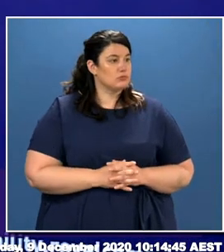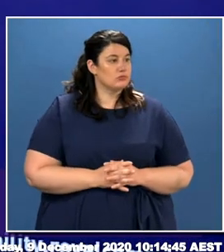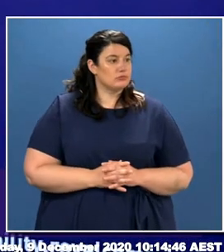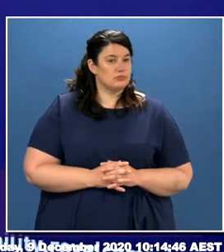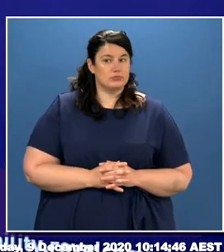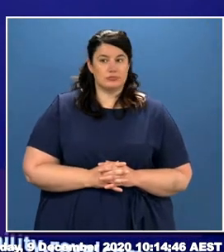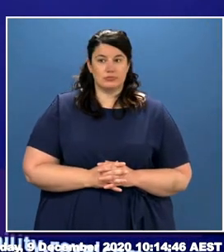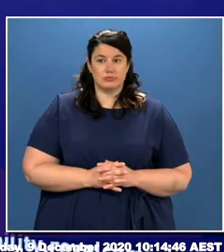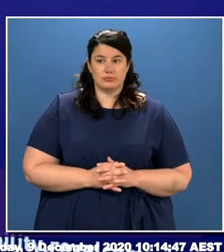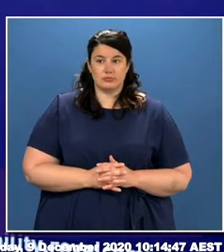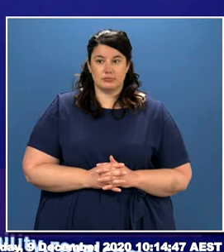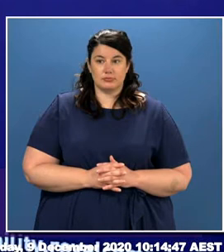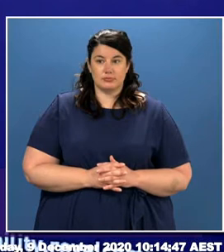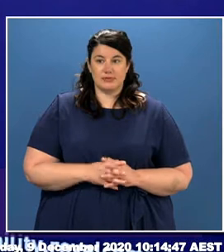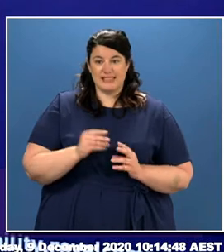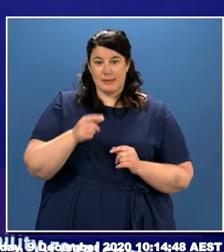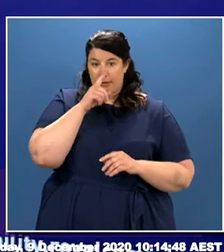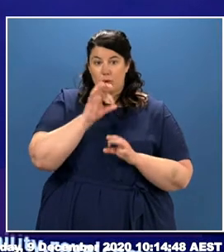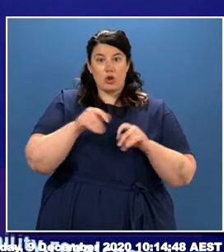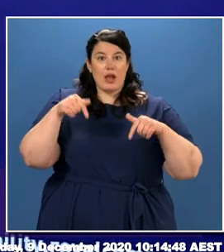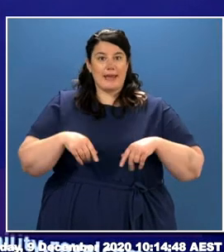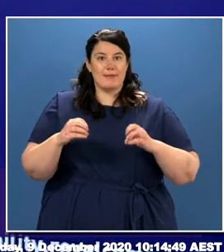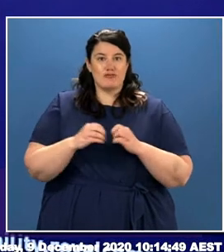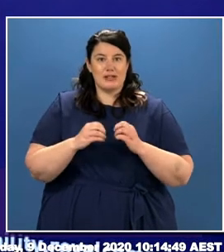have the misfortune not to be in Brisbane.